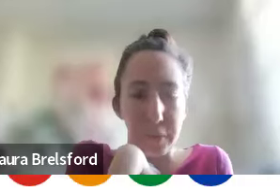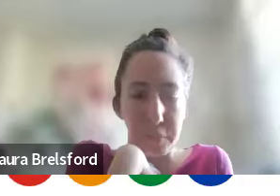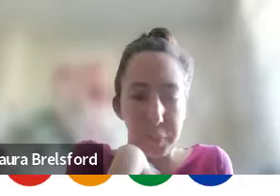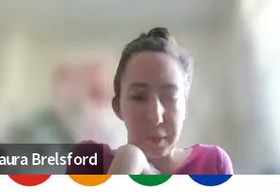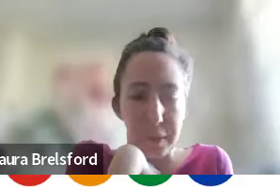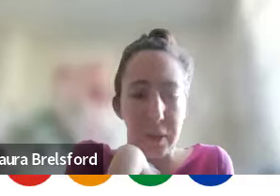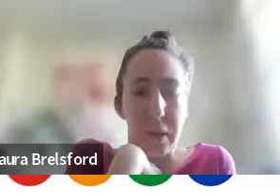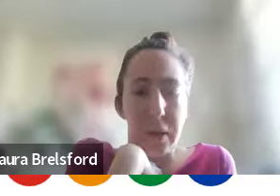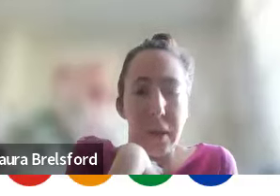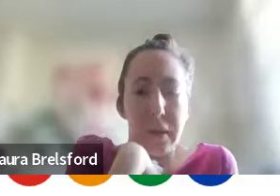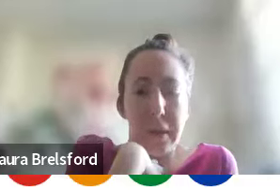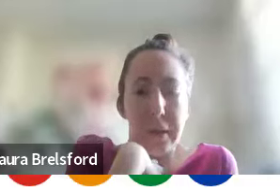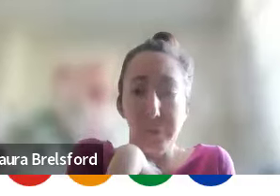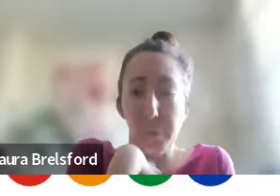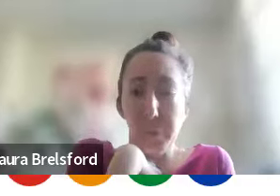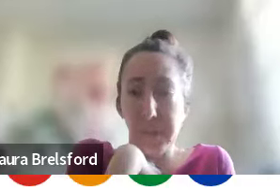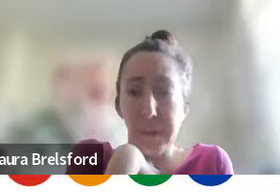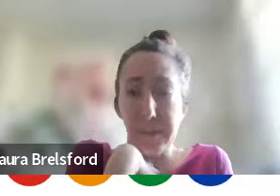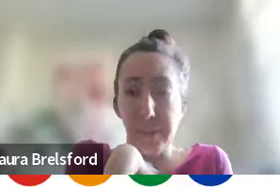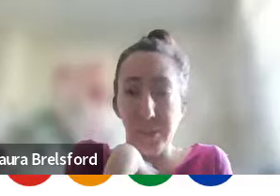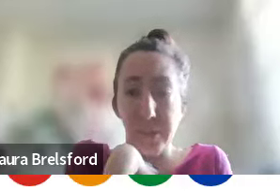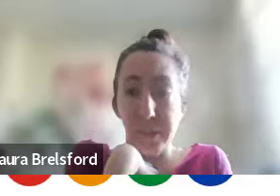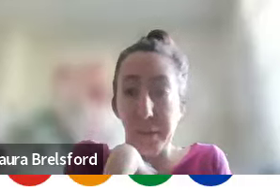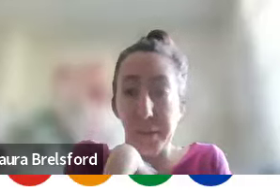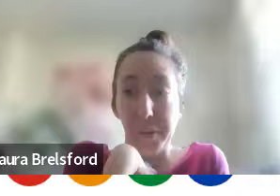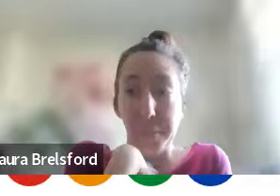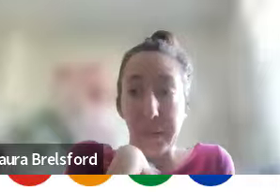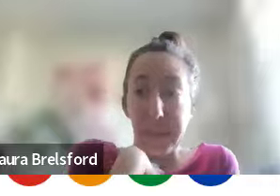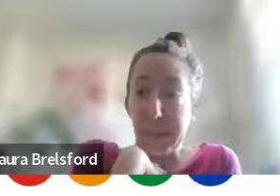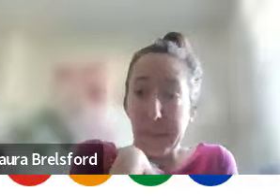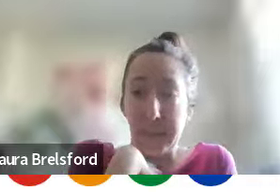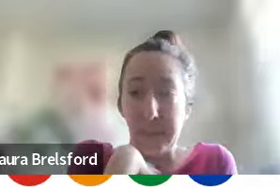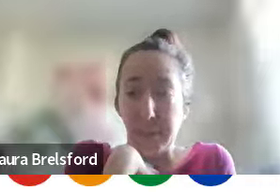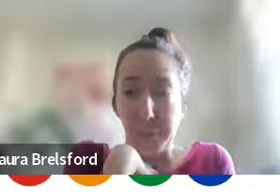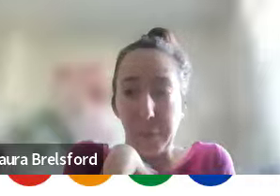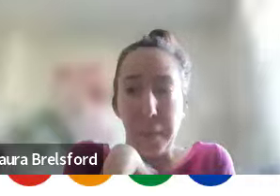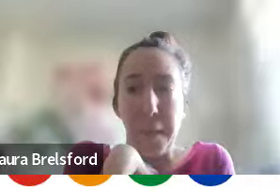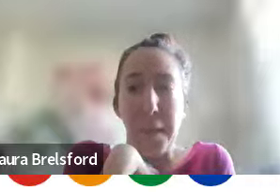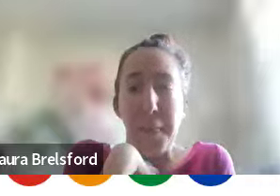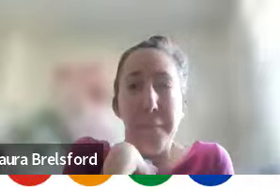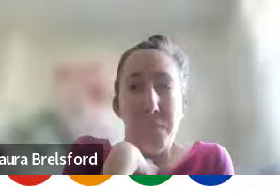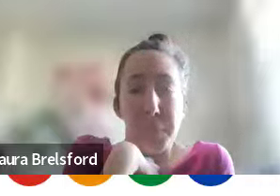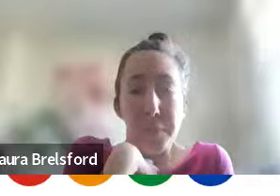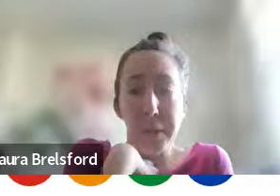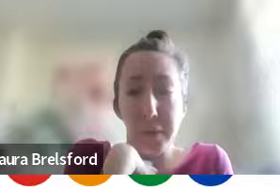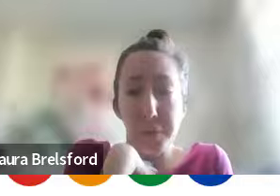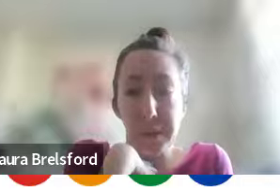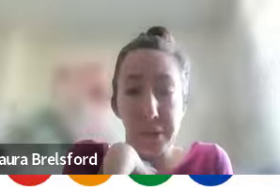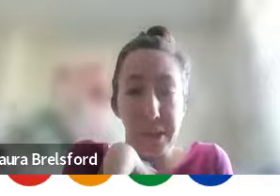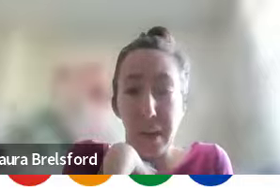OF OUR -- MAKING STATIONS MORE ACCESSIBLE, I WILL SAY OUR PRIMARY FOCUS AT THE MOMENT IS FOCUSSING ON STATIONS THAT ARE COMPLETELY